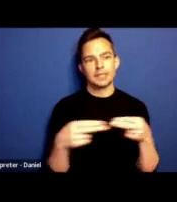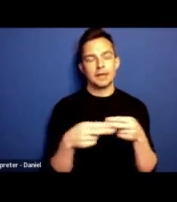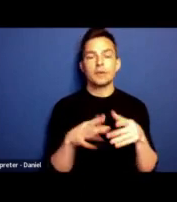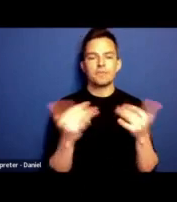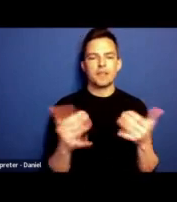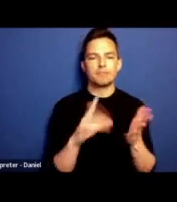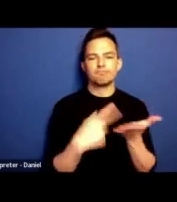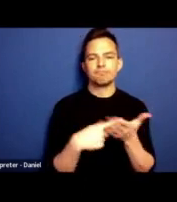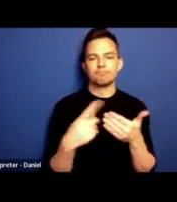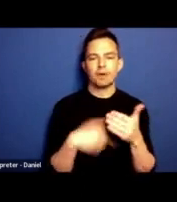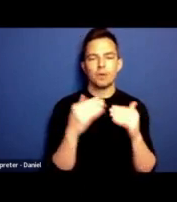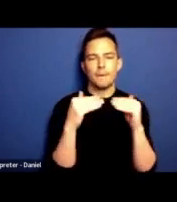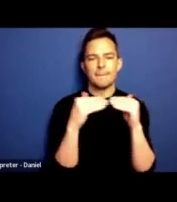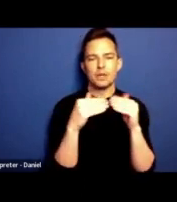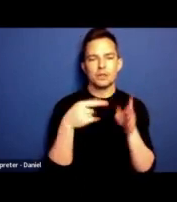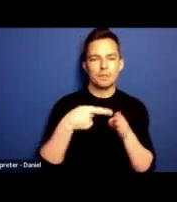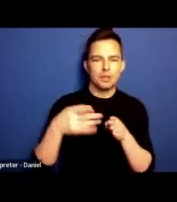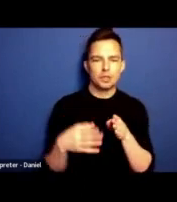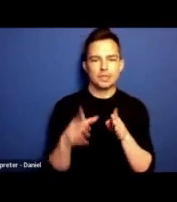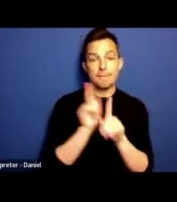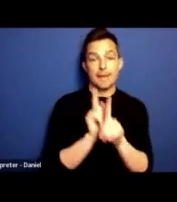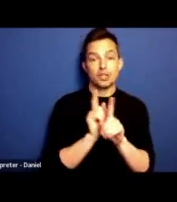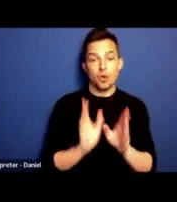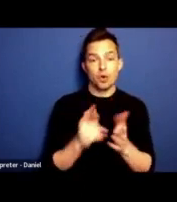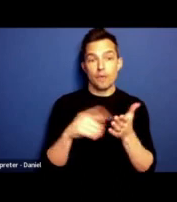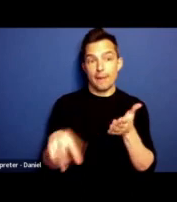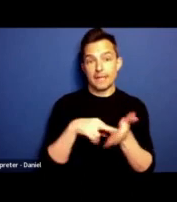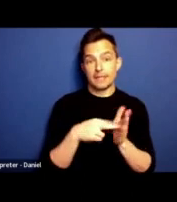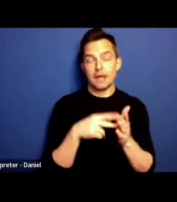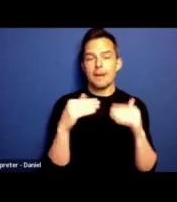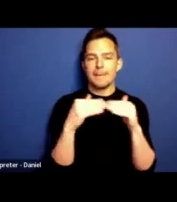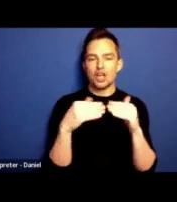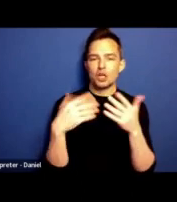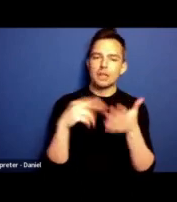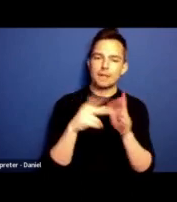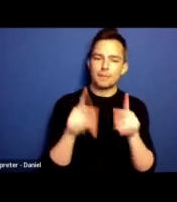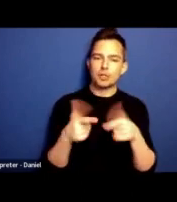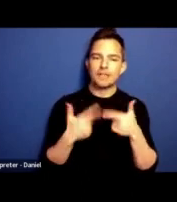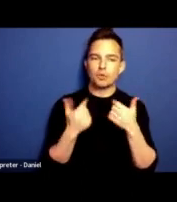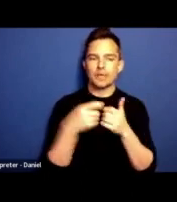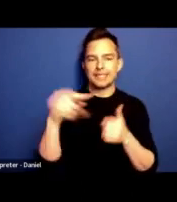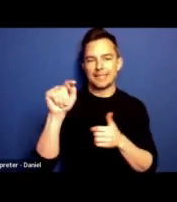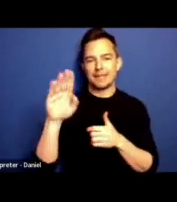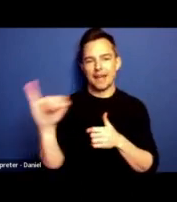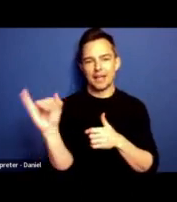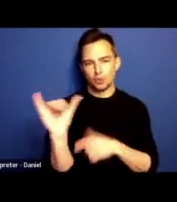about what a peer specialist mentor is. A peer is a person who's currently living with a TBI. A peer can offer support